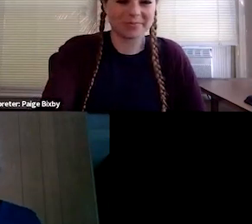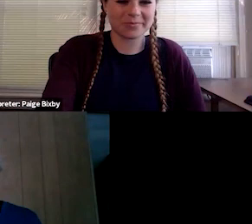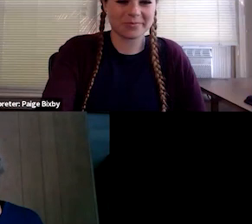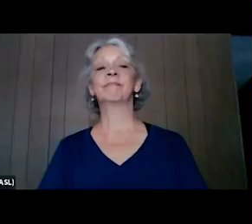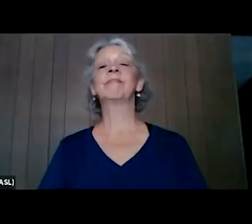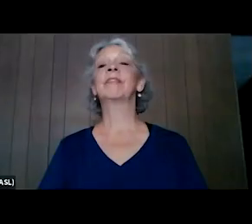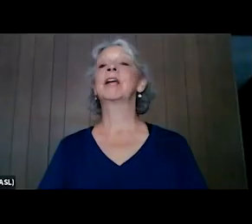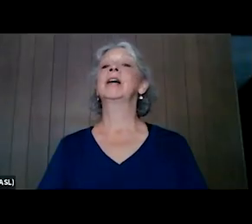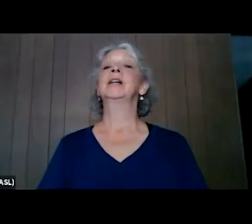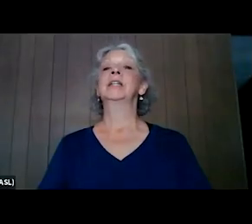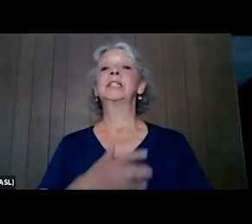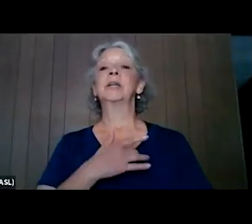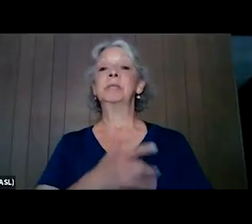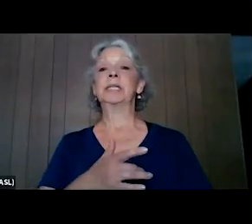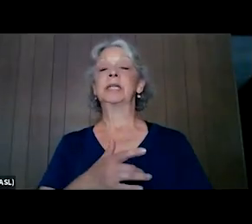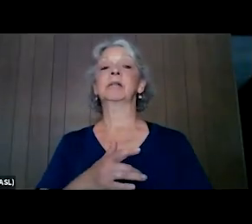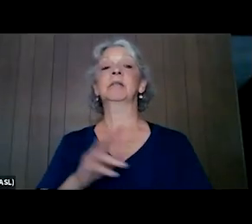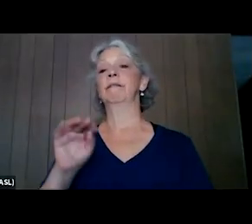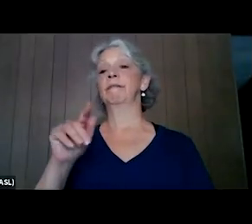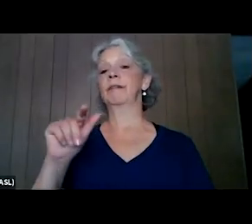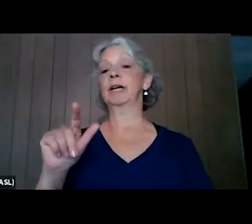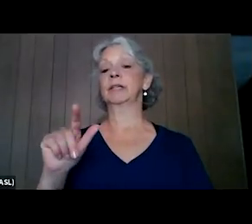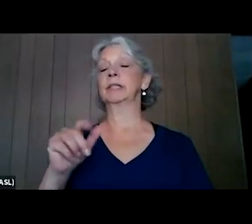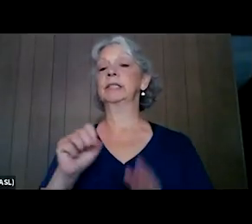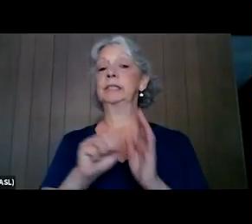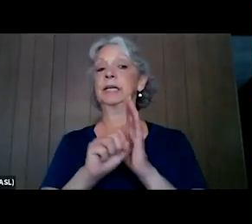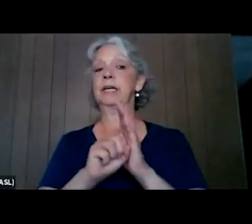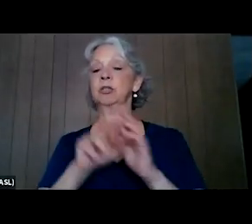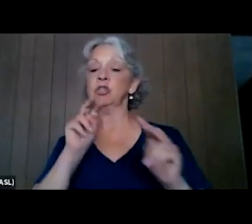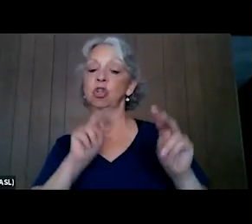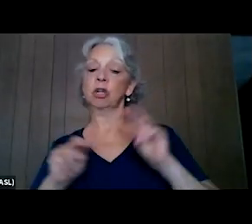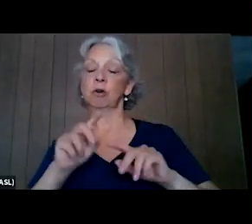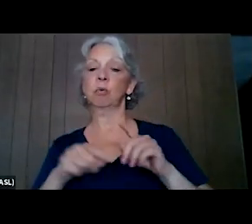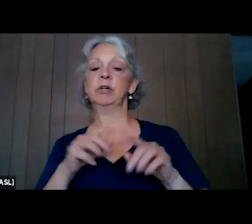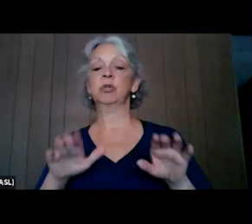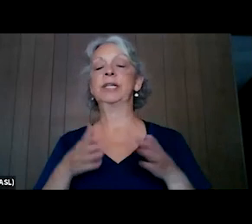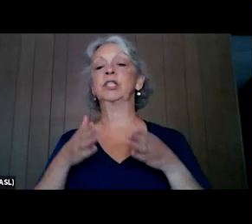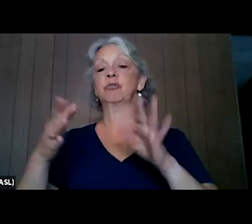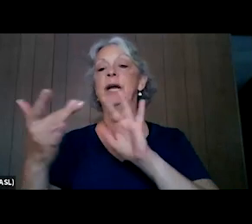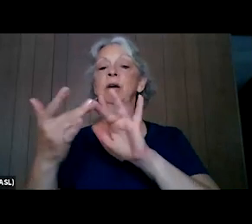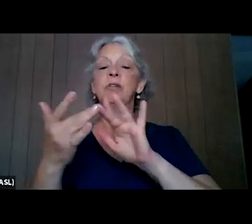So some typical vital signs that we're looking out for when we're doing street outreach and overdose response.